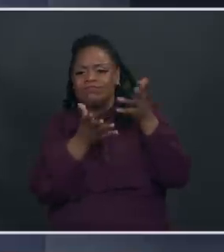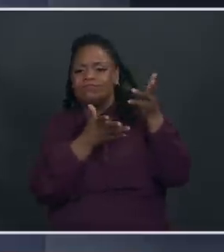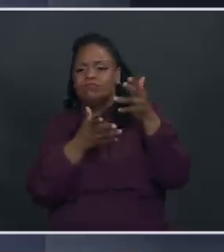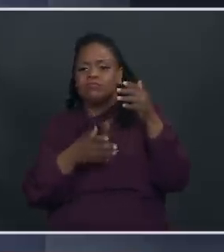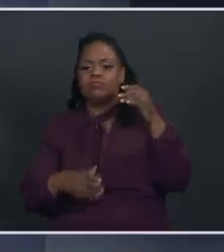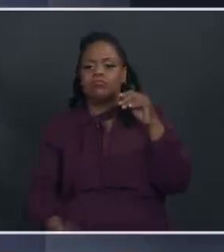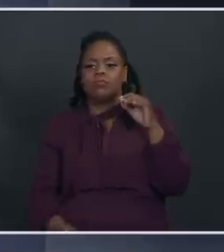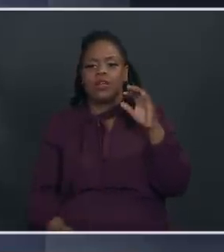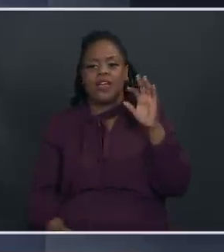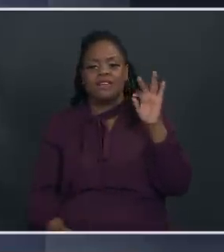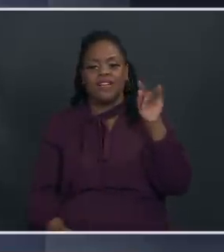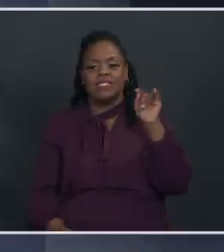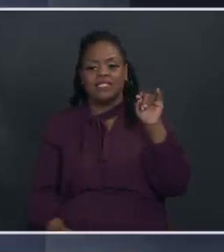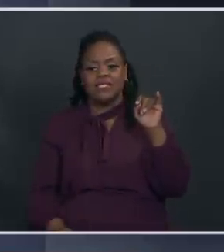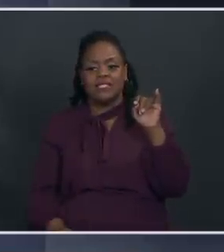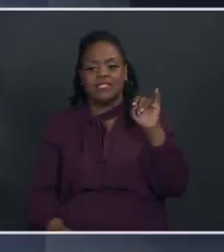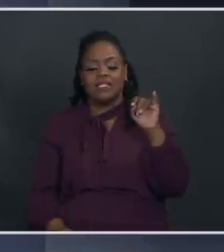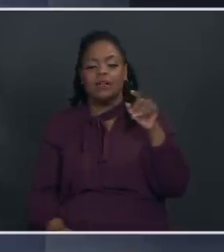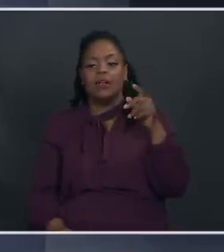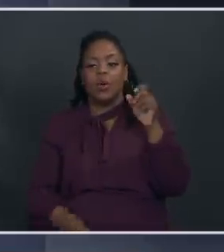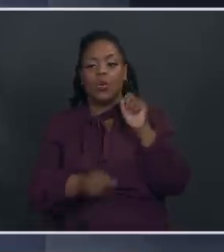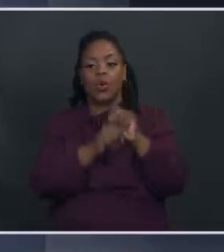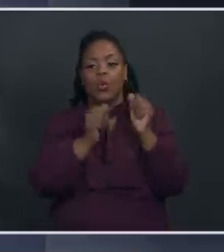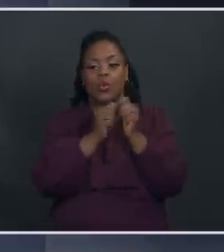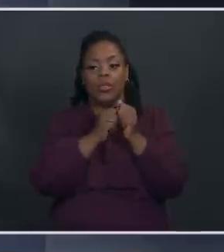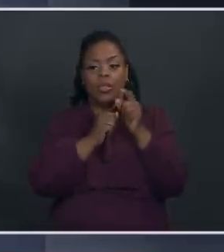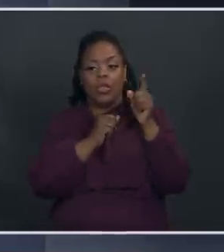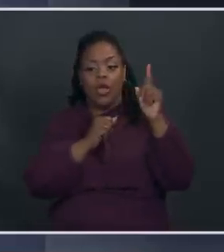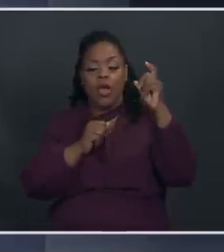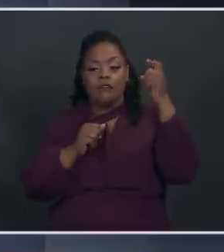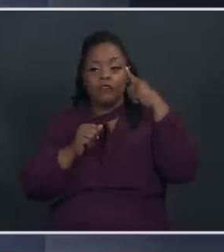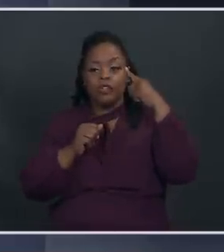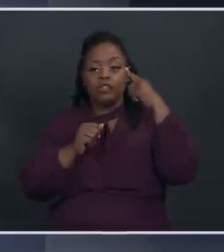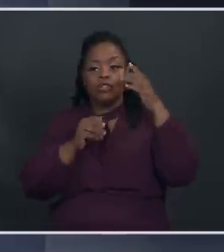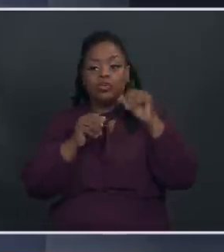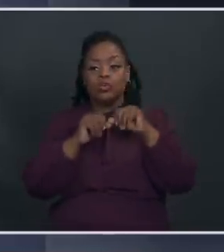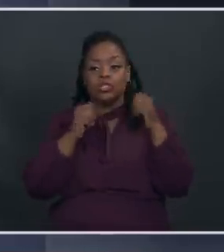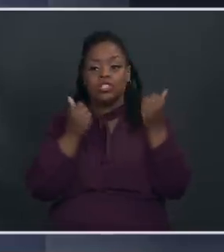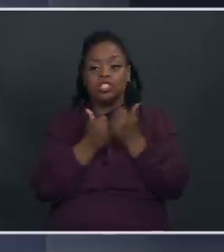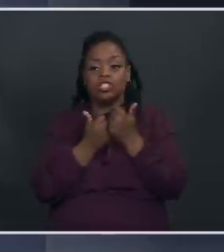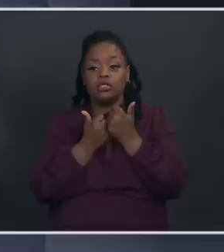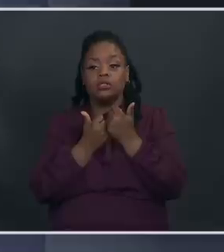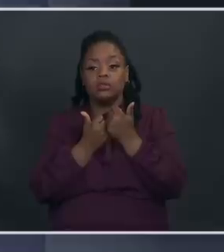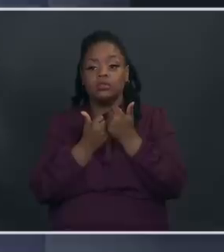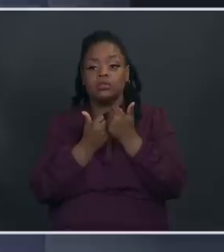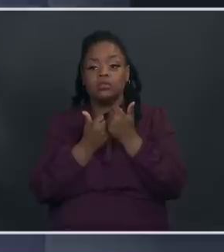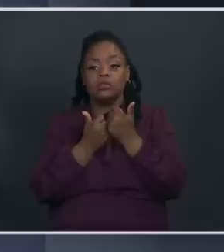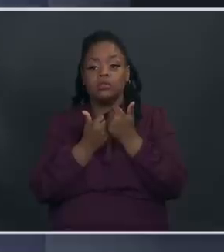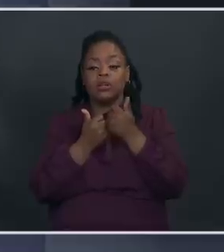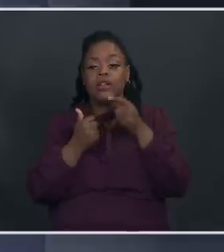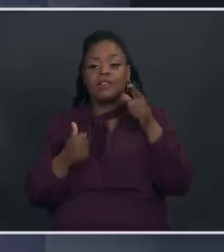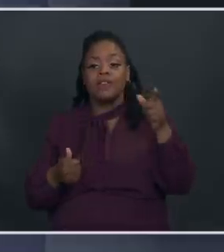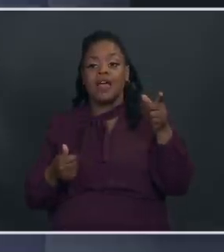as you all know, they talked about the COVID package -- by the National Governors Association -- organized by them. And administration officials briefed tribal leaders